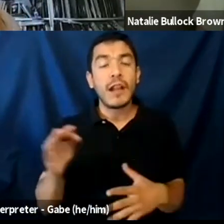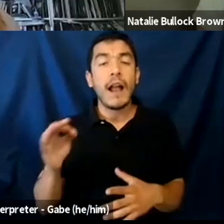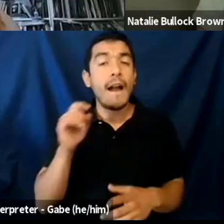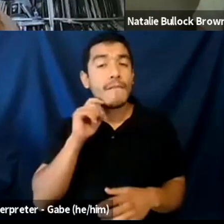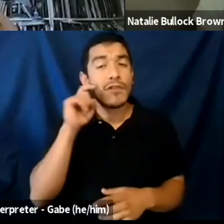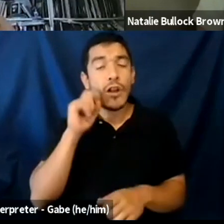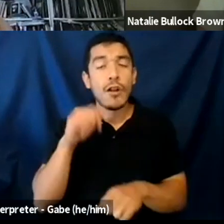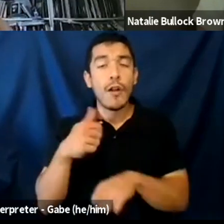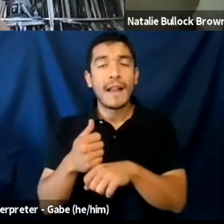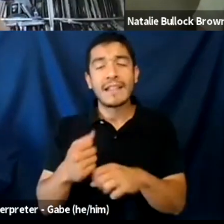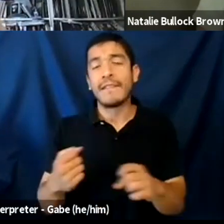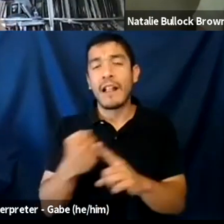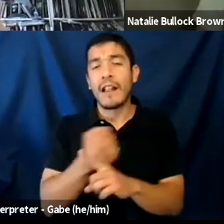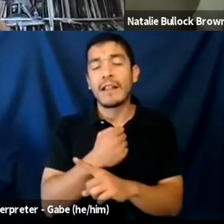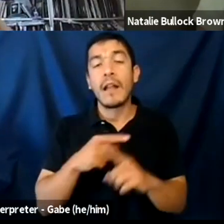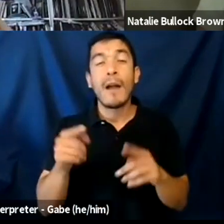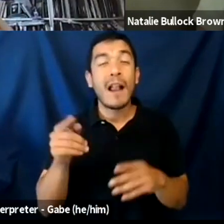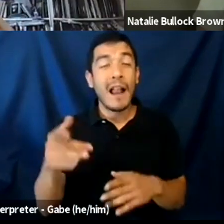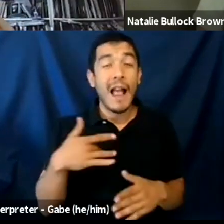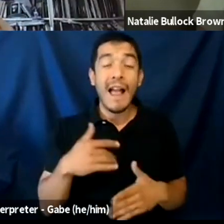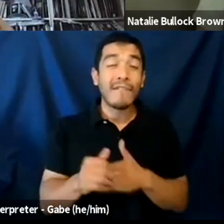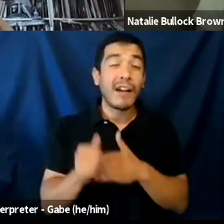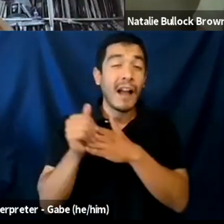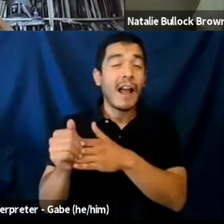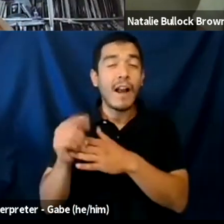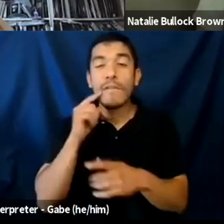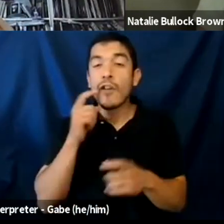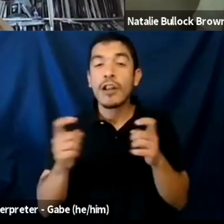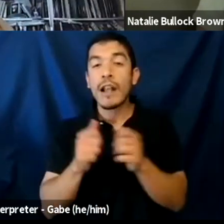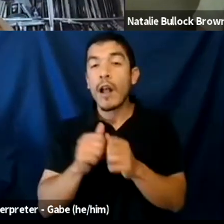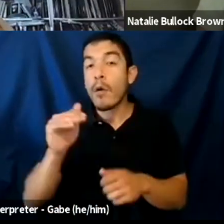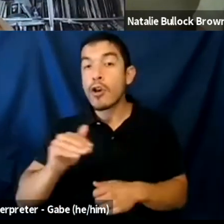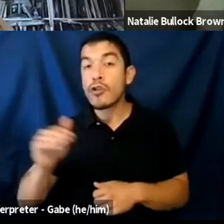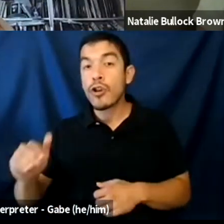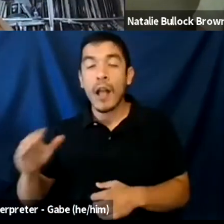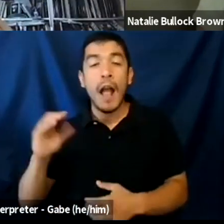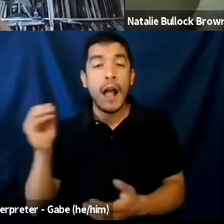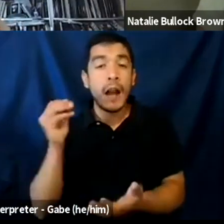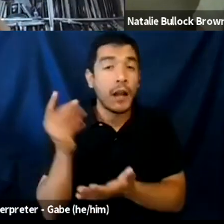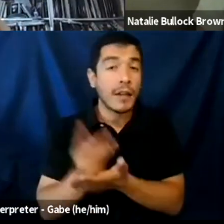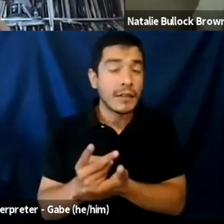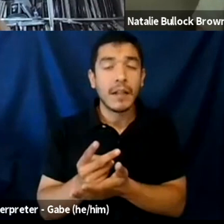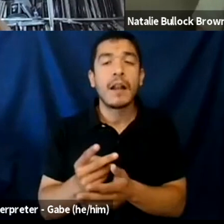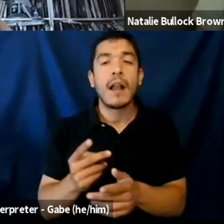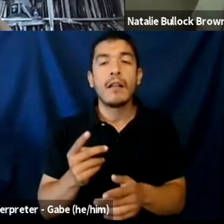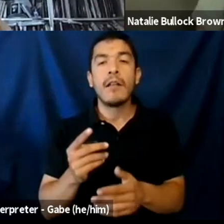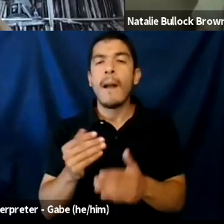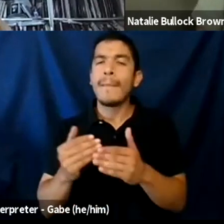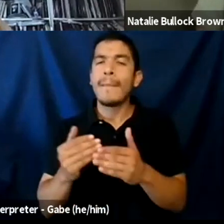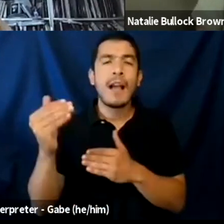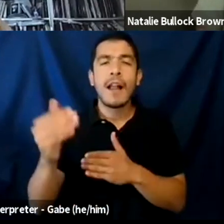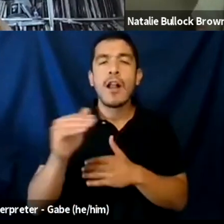but are there guidelines for dealing with children and consent beyond just children who have experienced trauma,